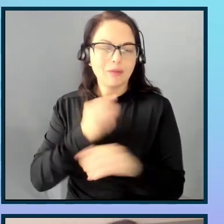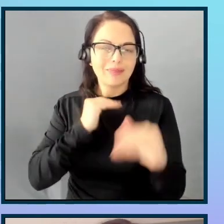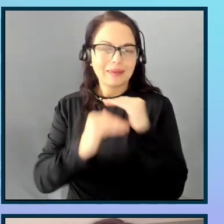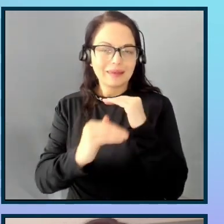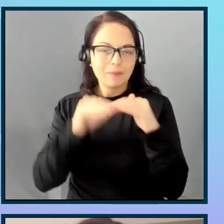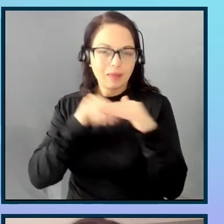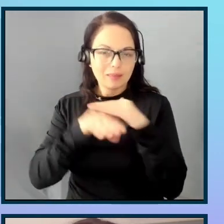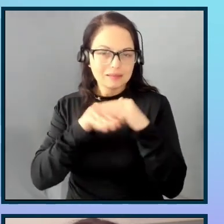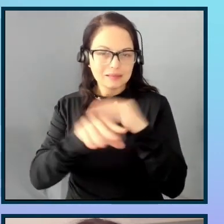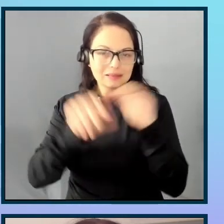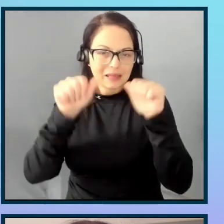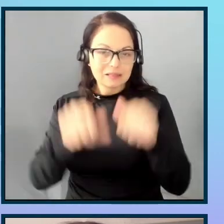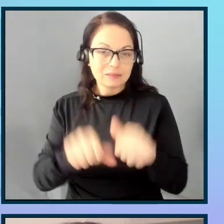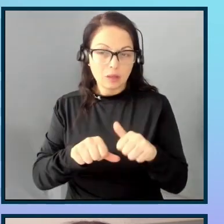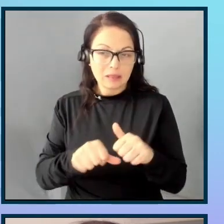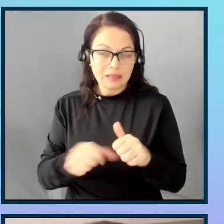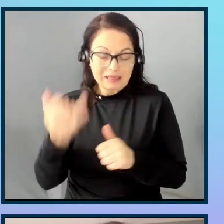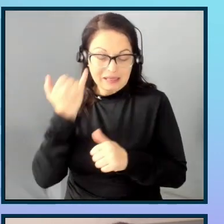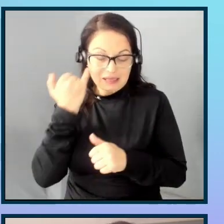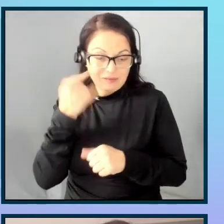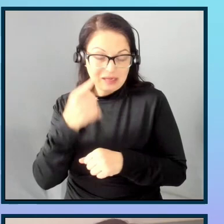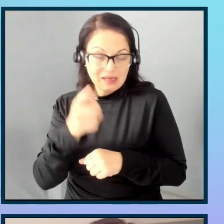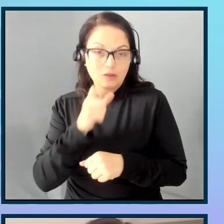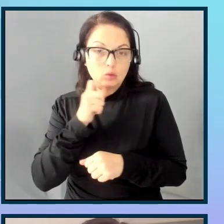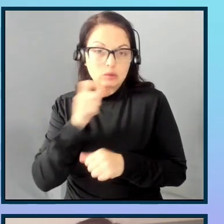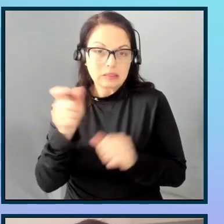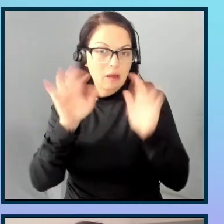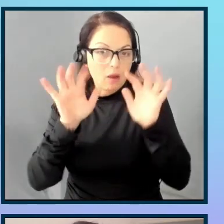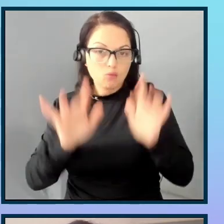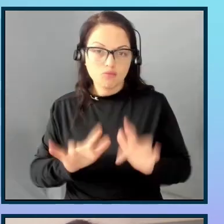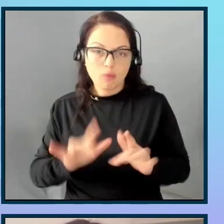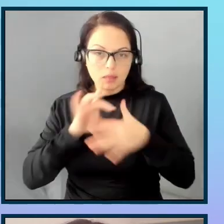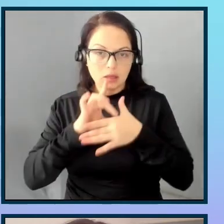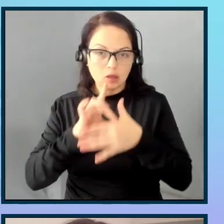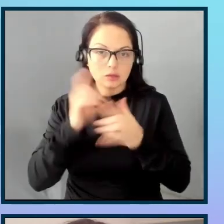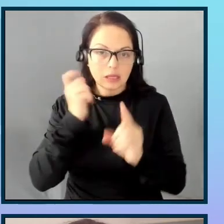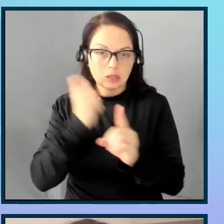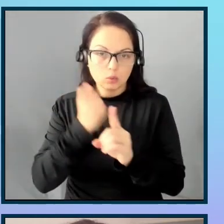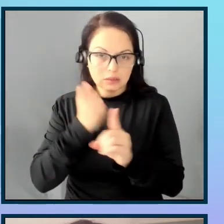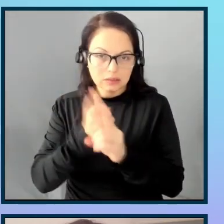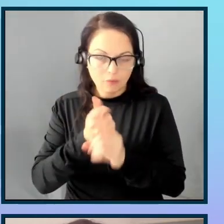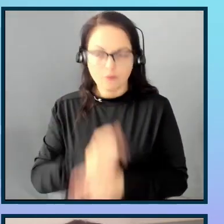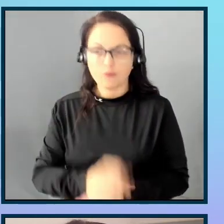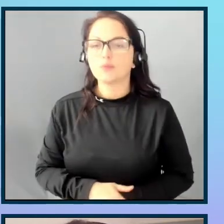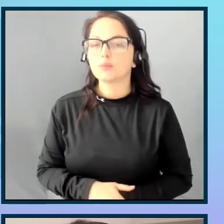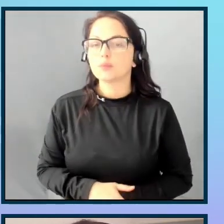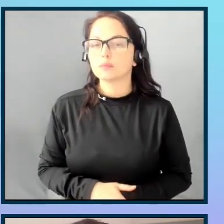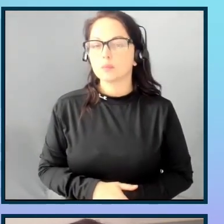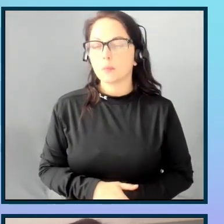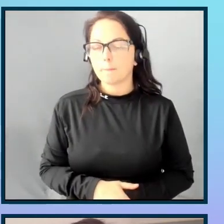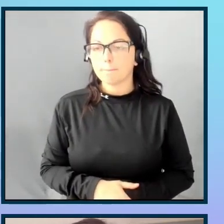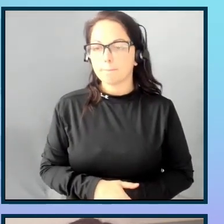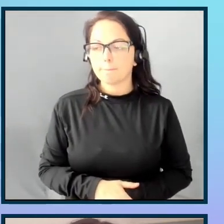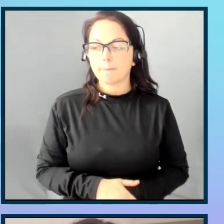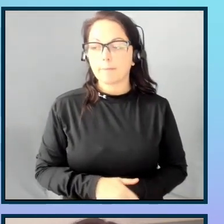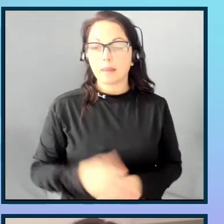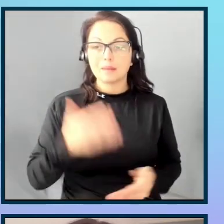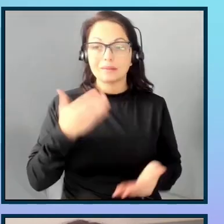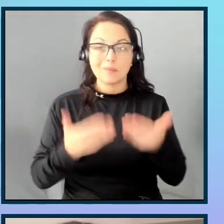That's something you might see in third party requirements. There might be sampling, scoring, metrics,